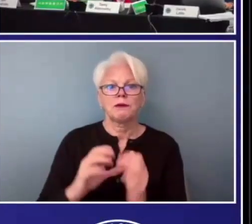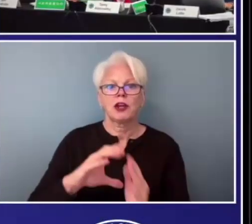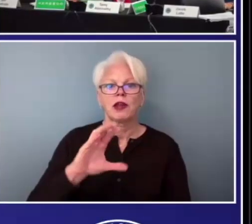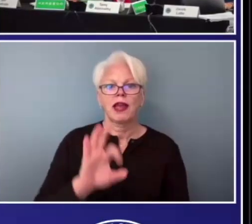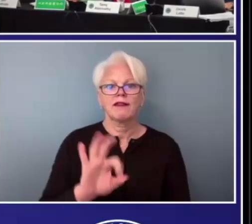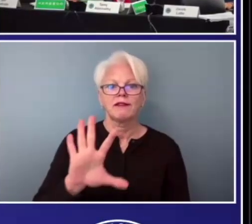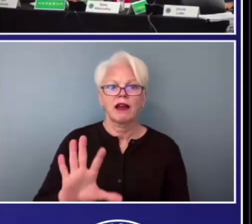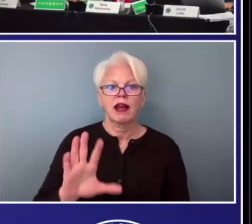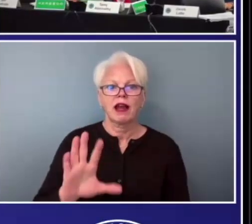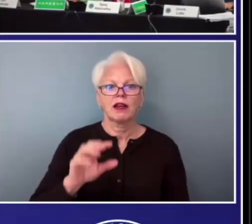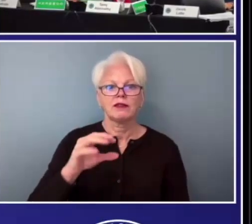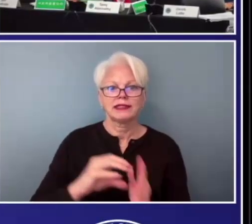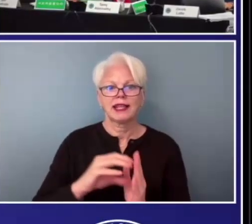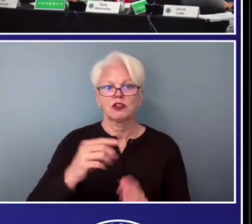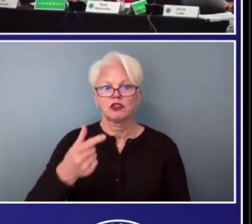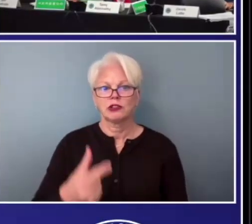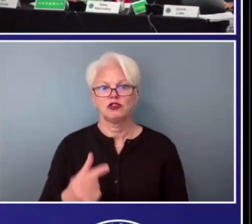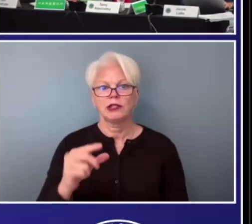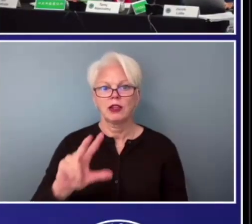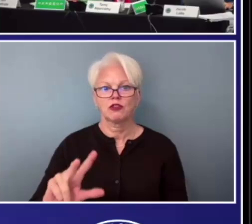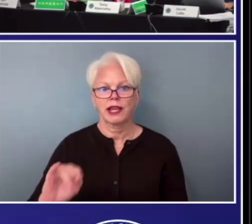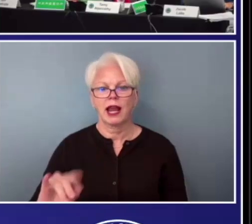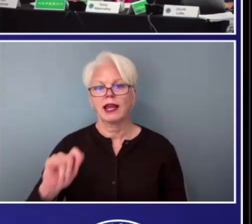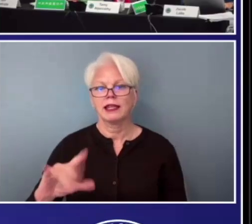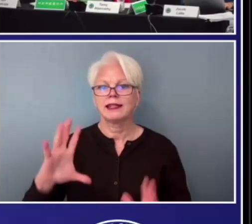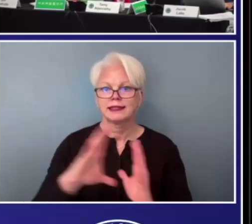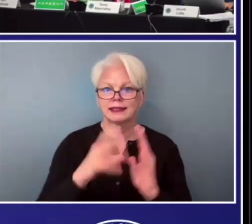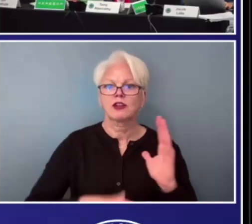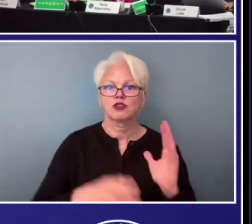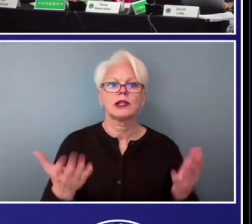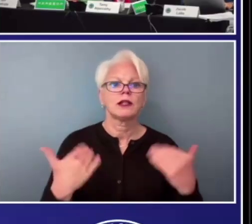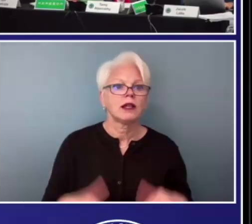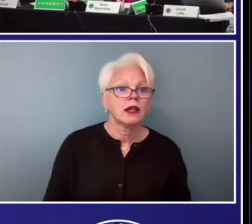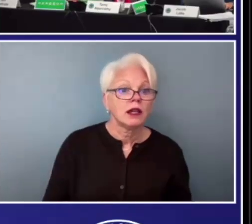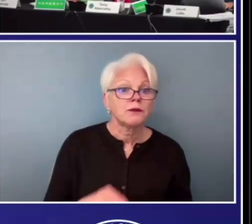Romanette two, if a borrower's adjusted monthly payment, as calculated under